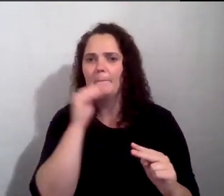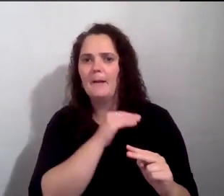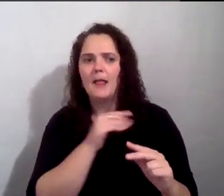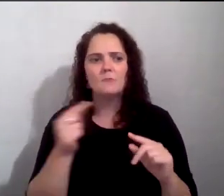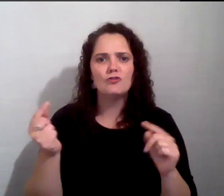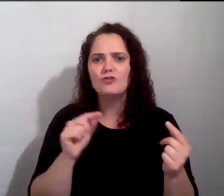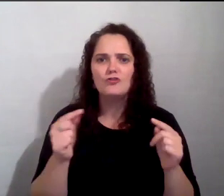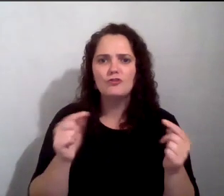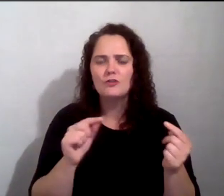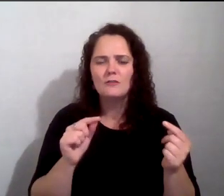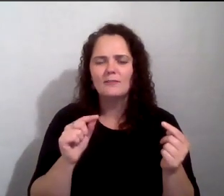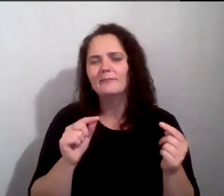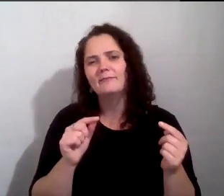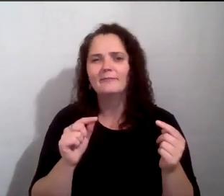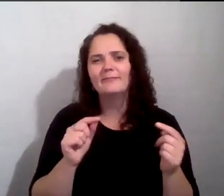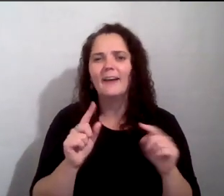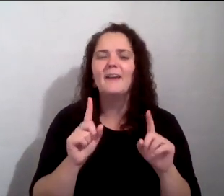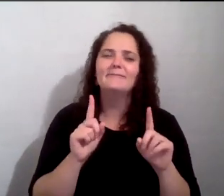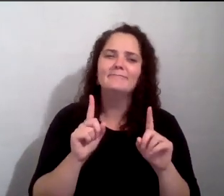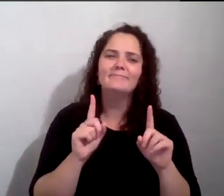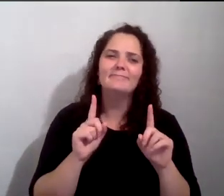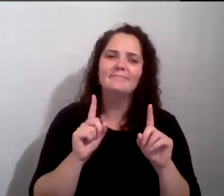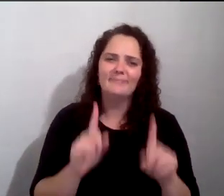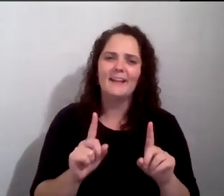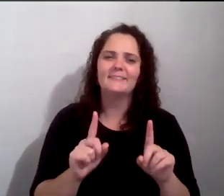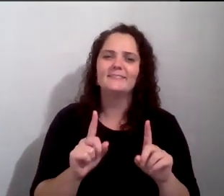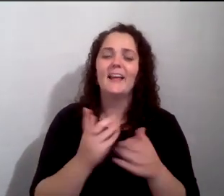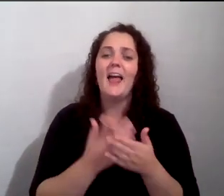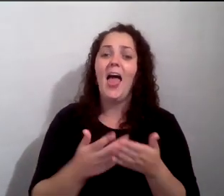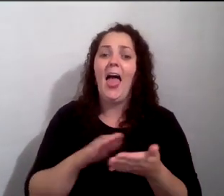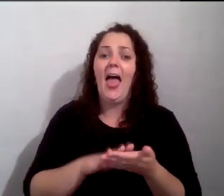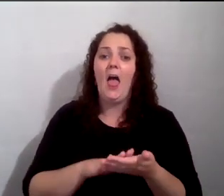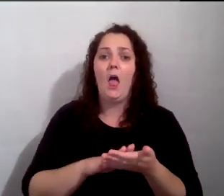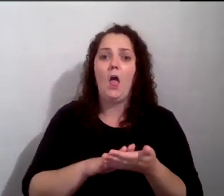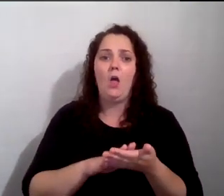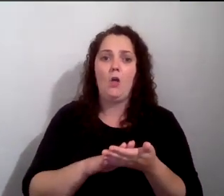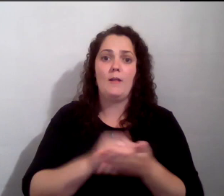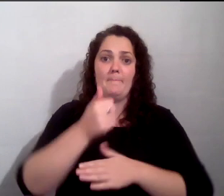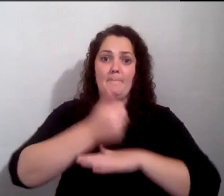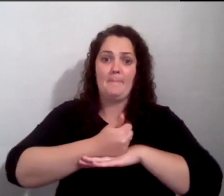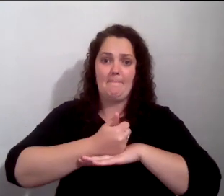and in February 1959, seven artists and one historian came together to defend the tradition of the image in art.